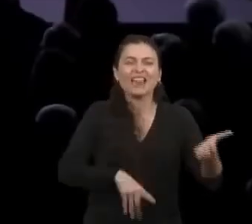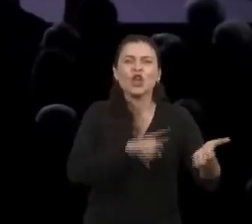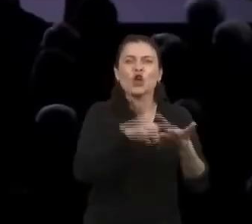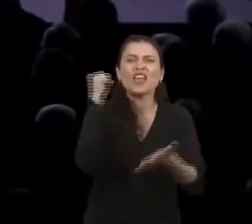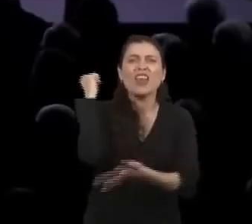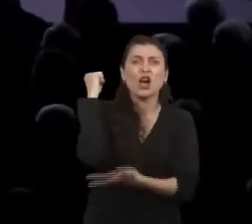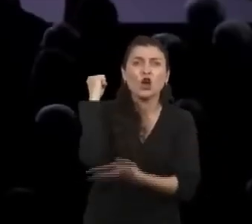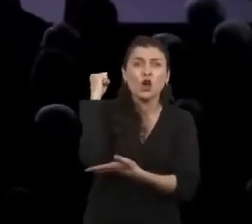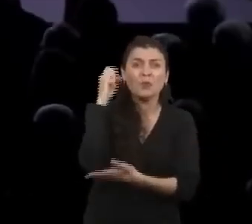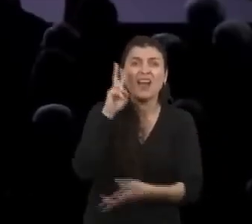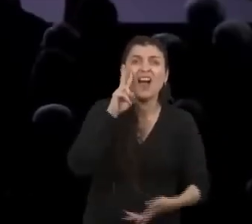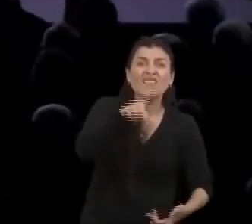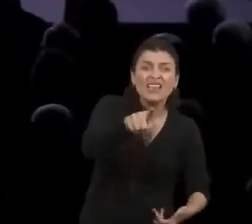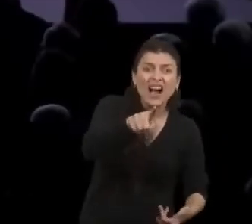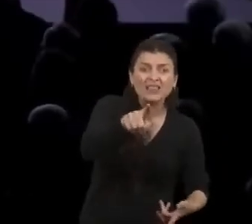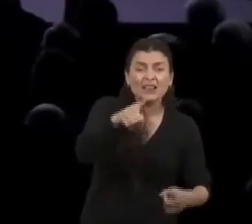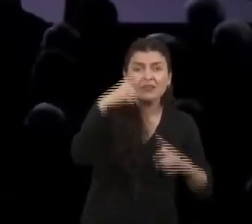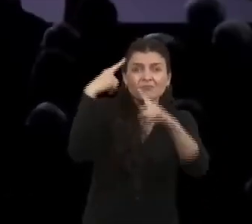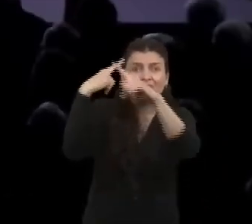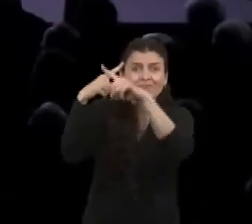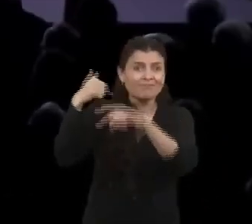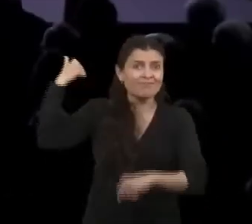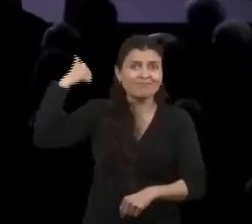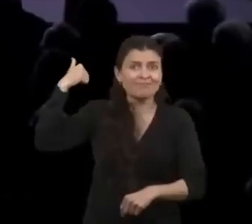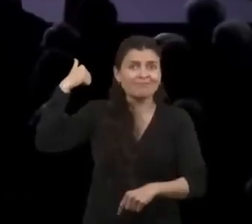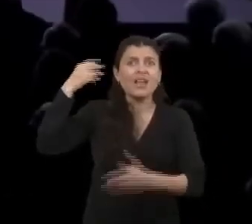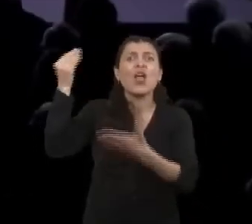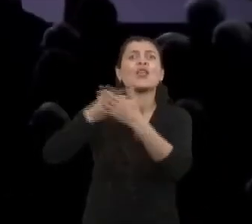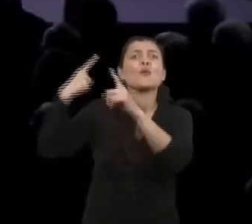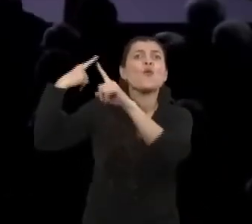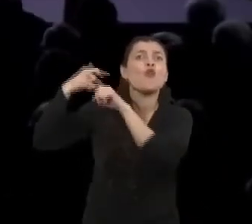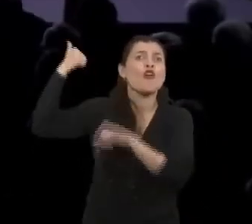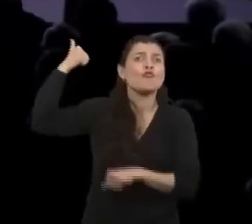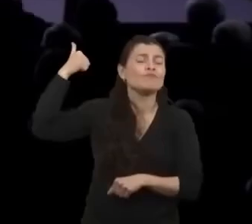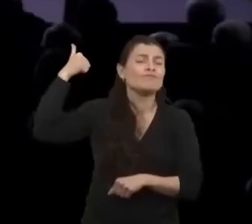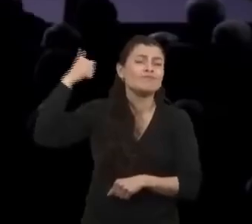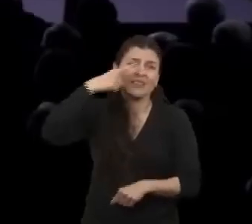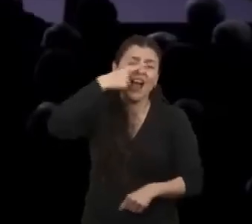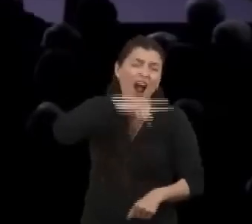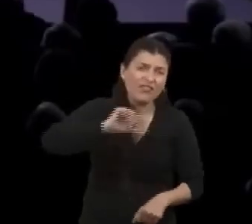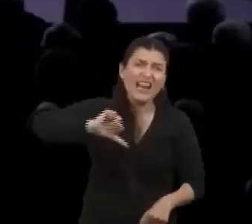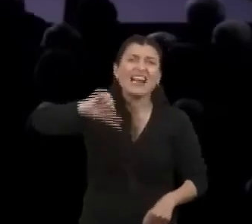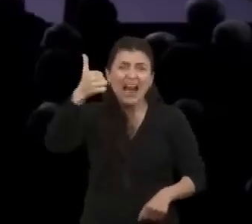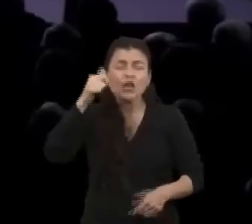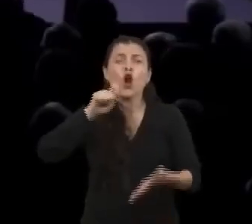And what happened? They went this way. Obviously, again they won the good economic theory.